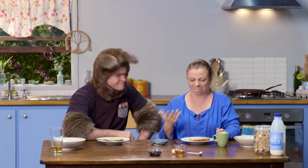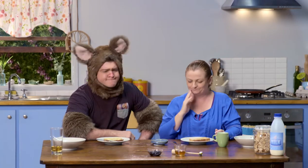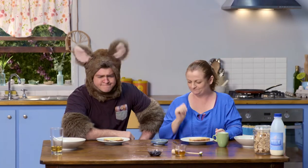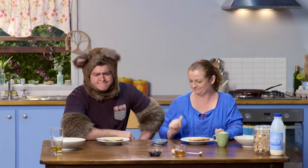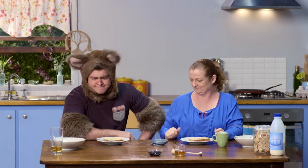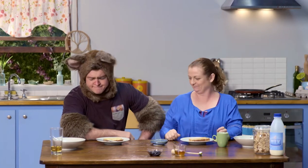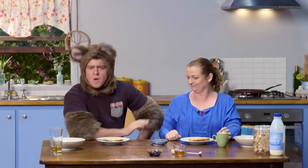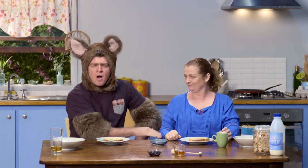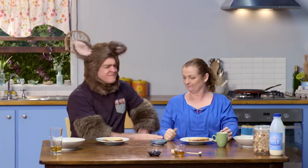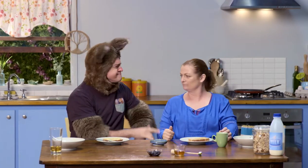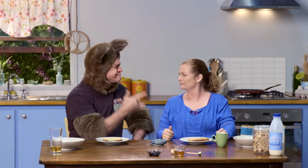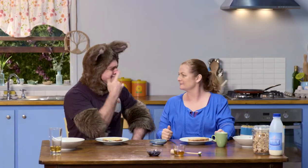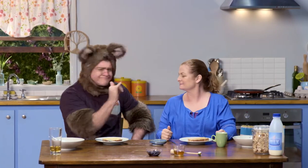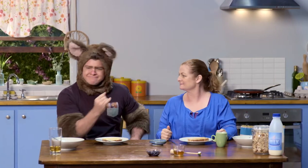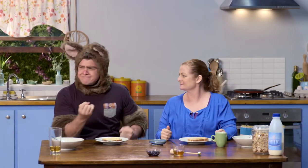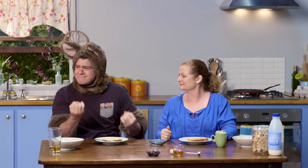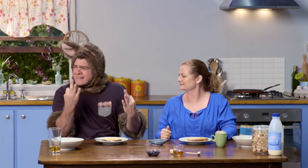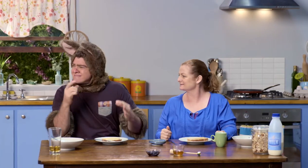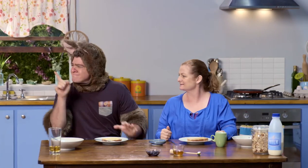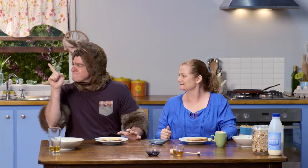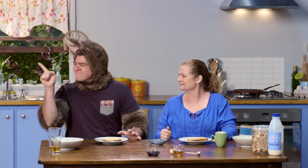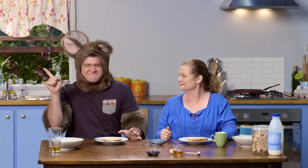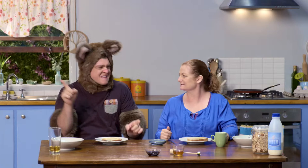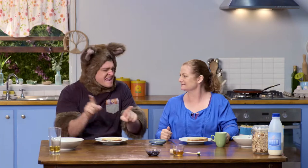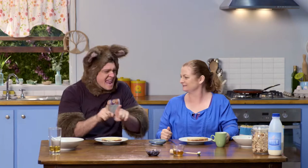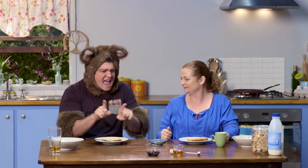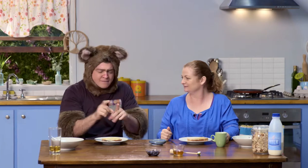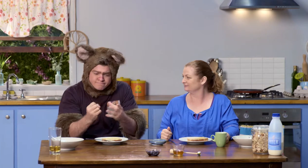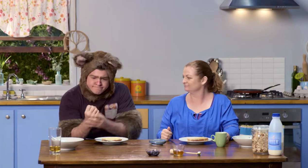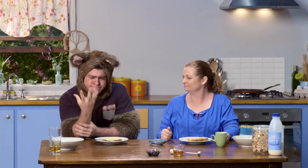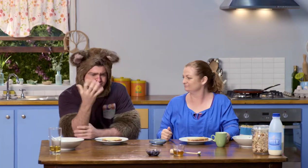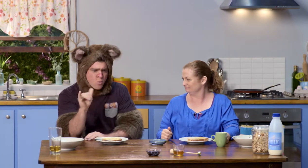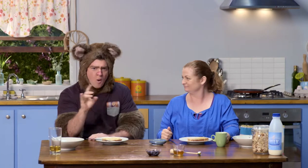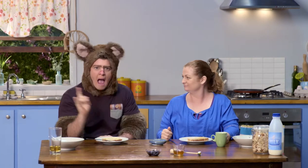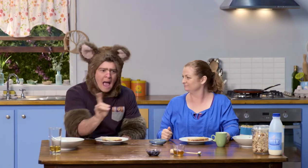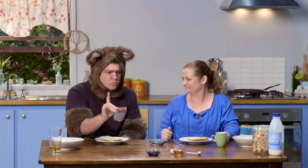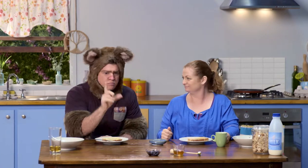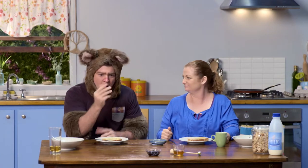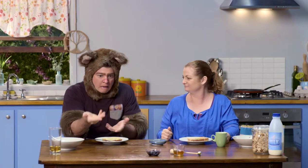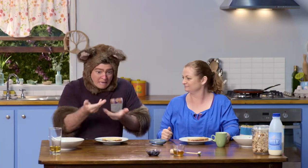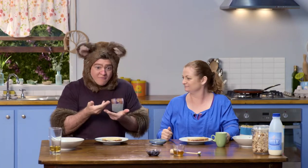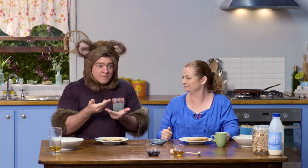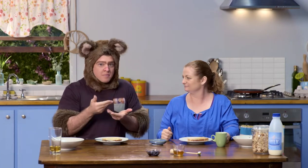OK. Hmm. Sally, it's a shame that we can't grow butter or that there isn't an animal that could just give it to us.